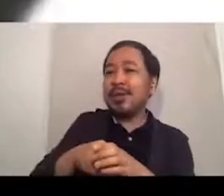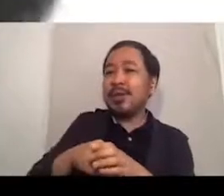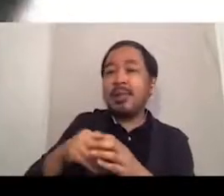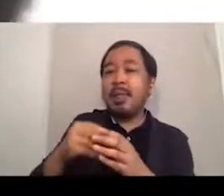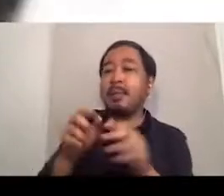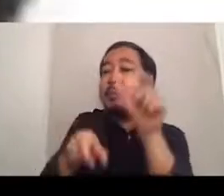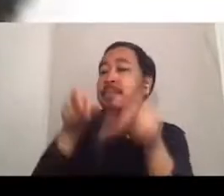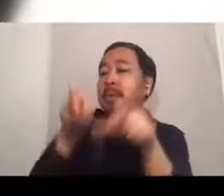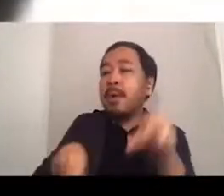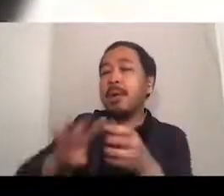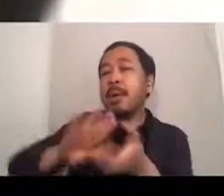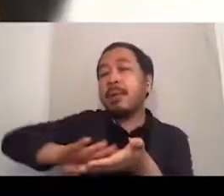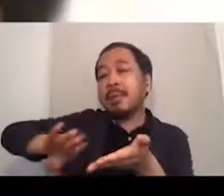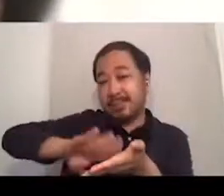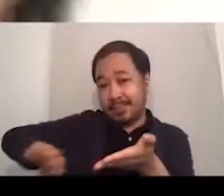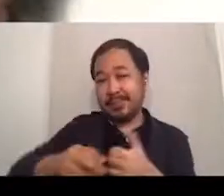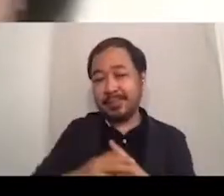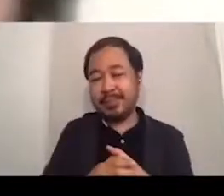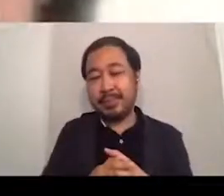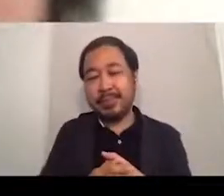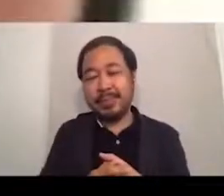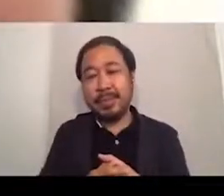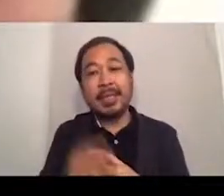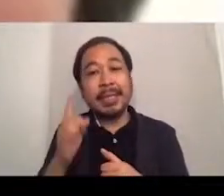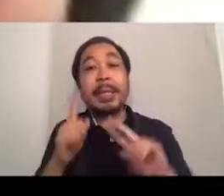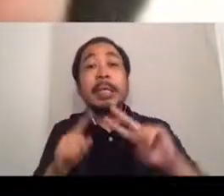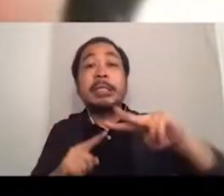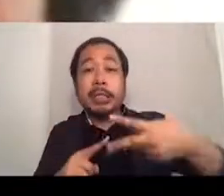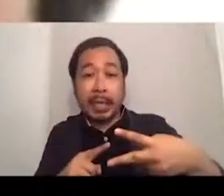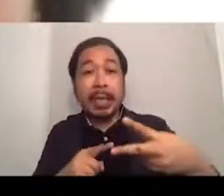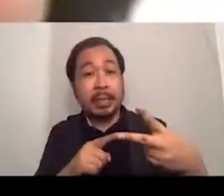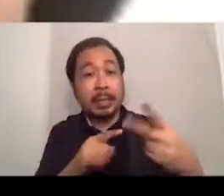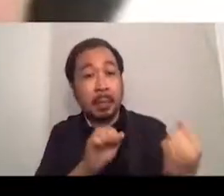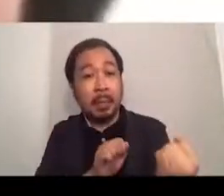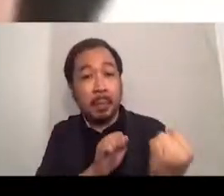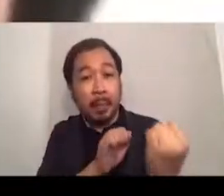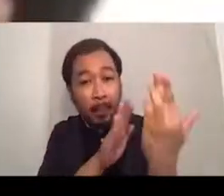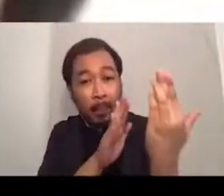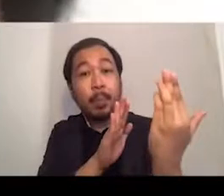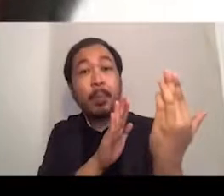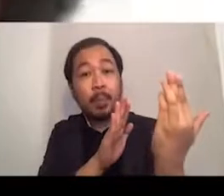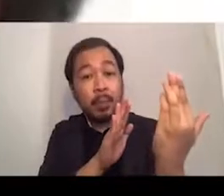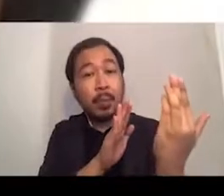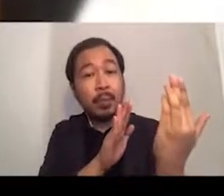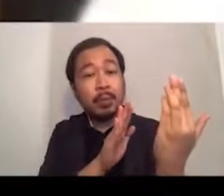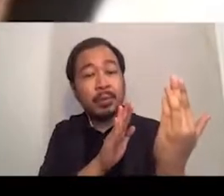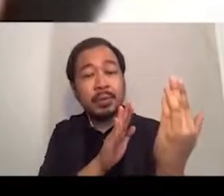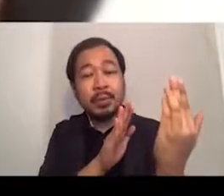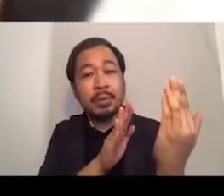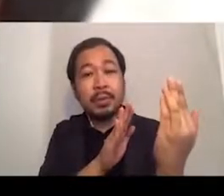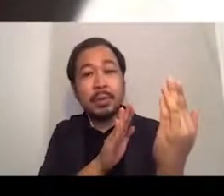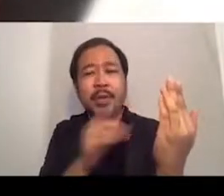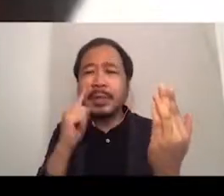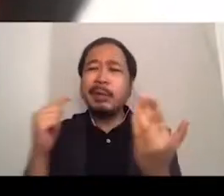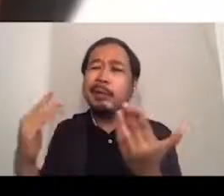an evidence-based list of the reasons of why certain population groups require essential rehabilitation services